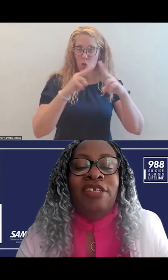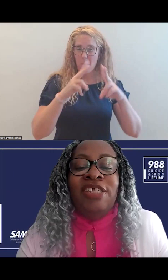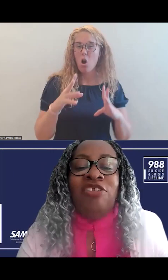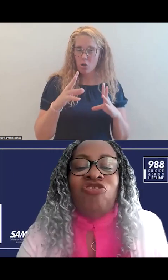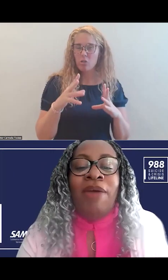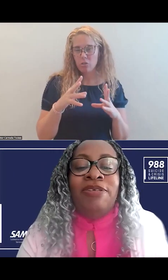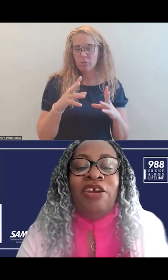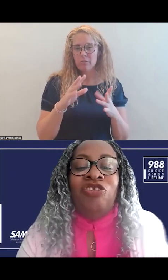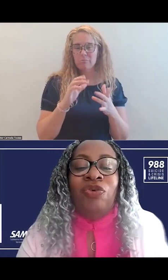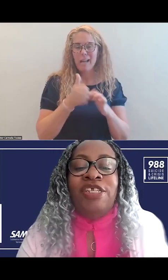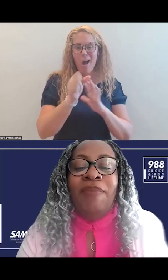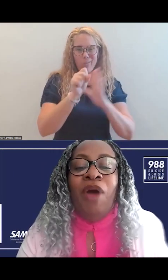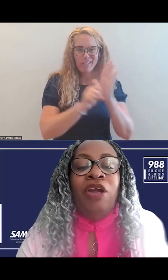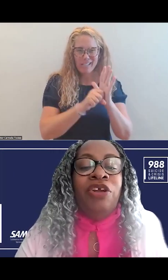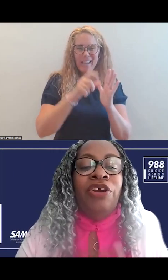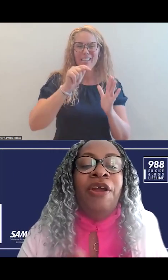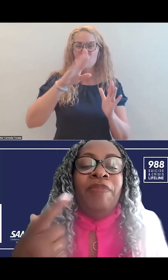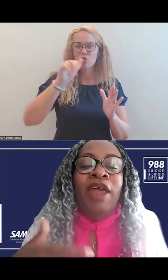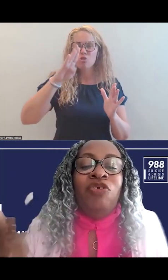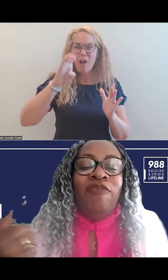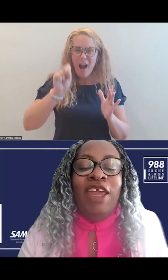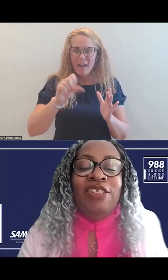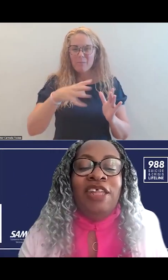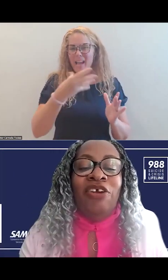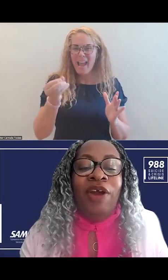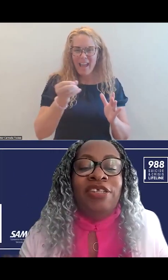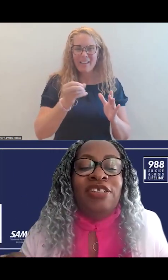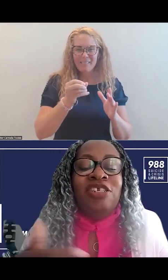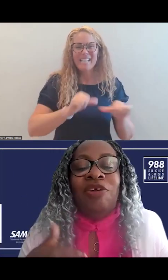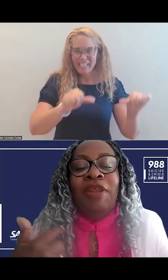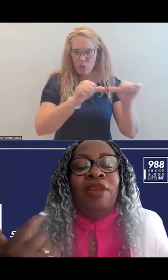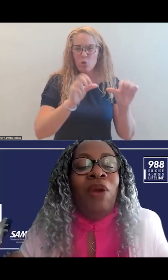THAT STATES AND TERRITORIES CAN ORGANIZE WITH LIKE NASMHPD AND